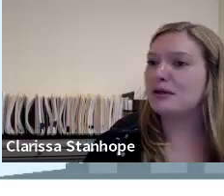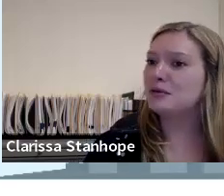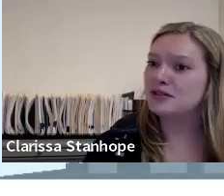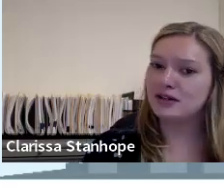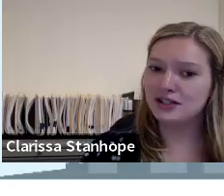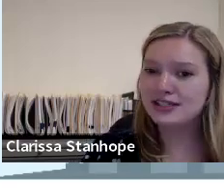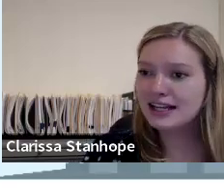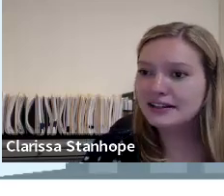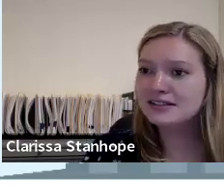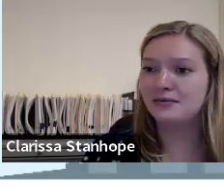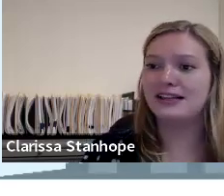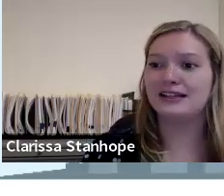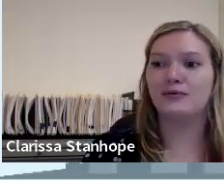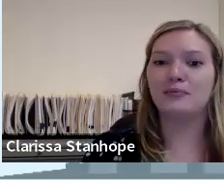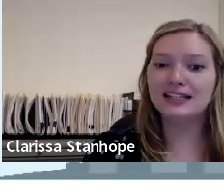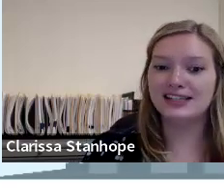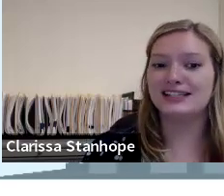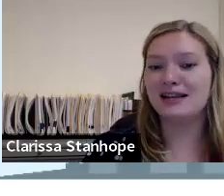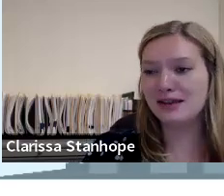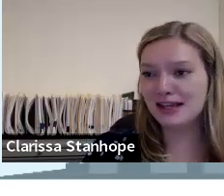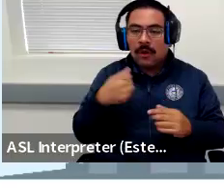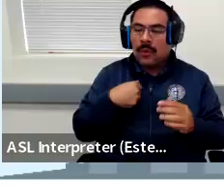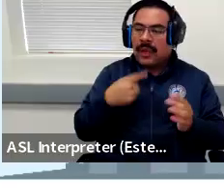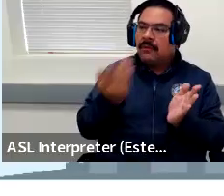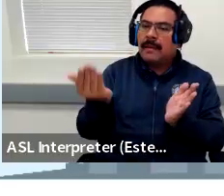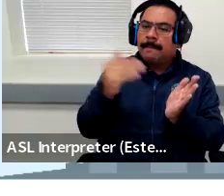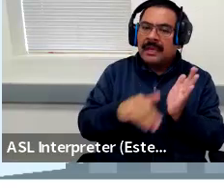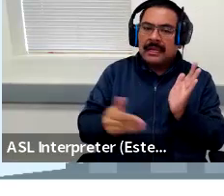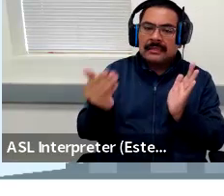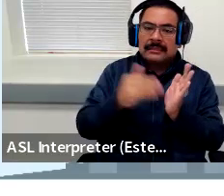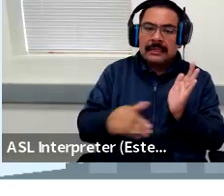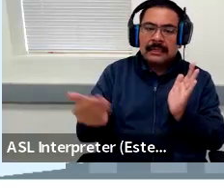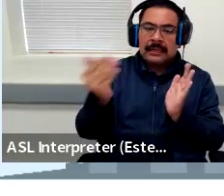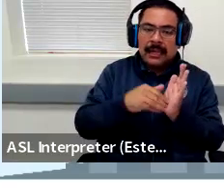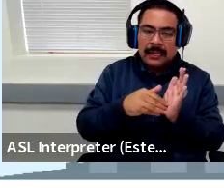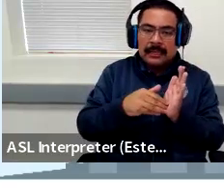people don't understand, we repeat the same things over and over again, but what can be